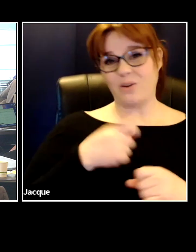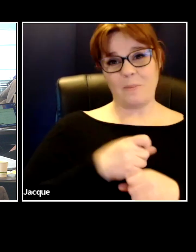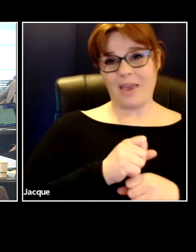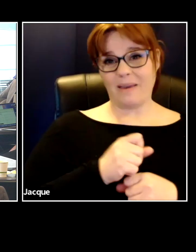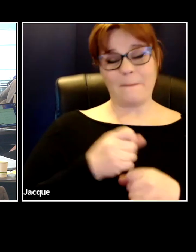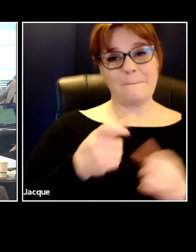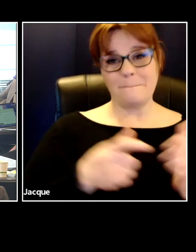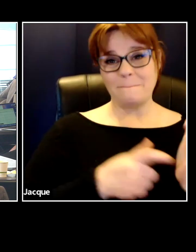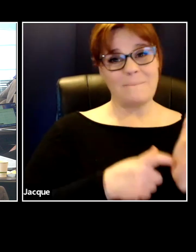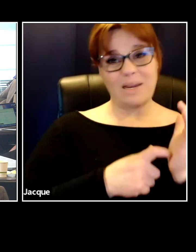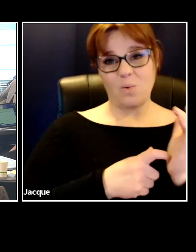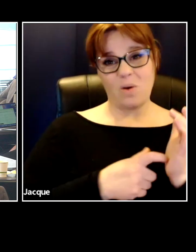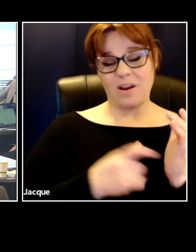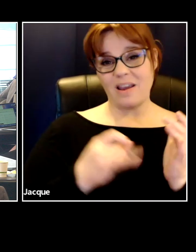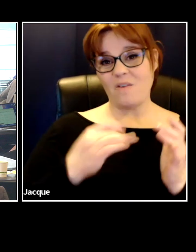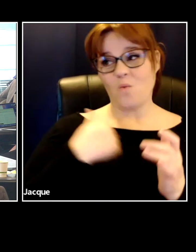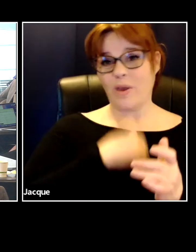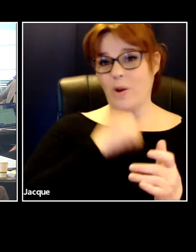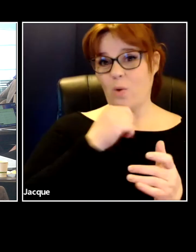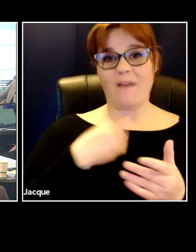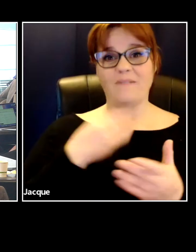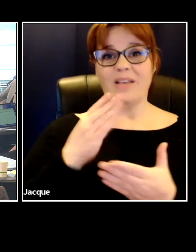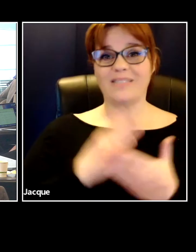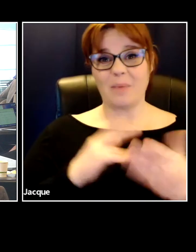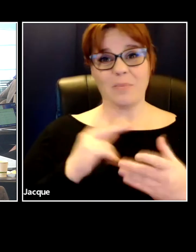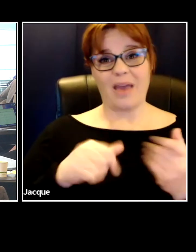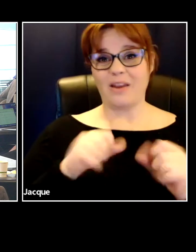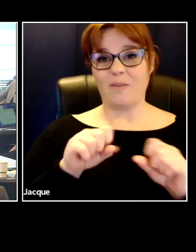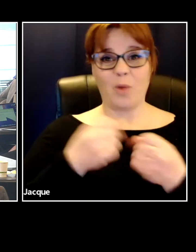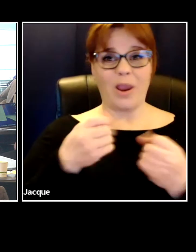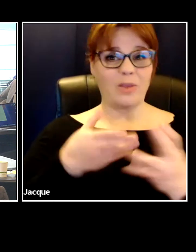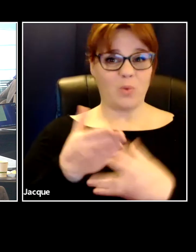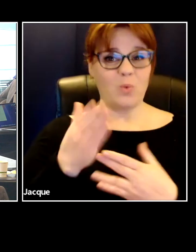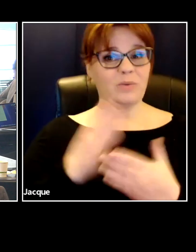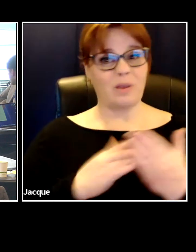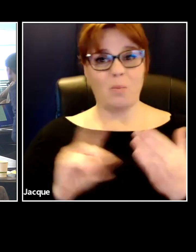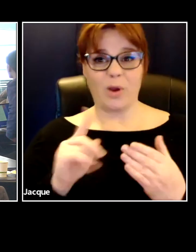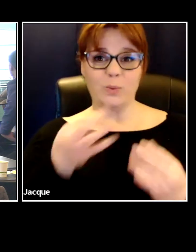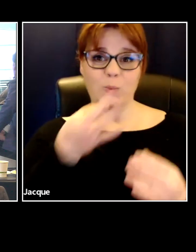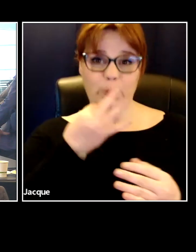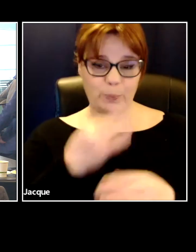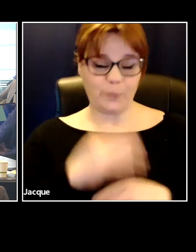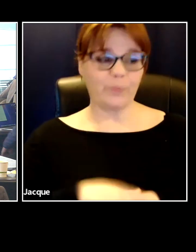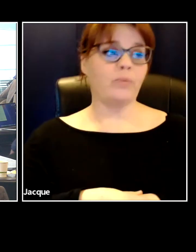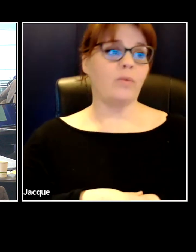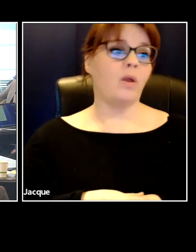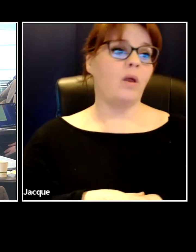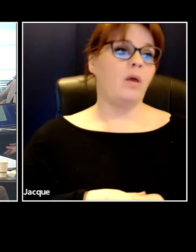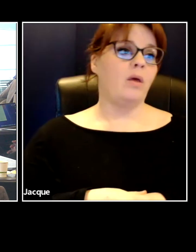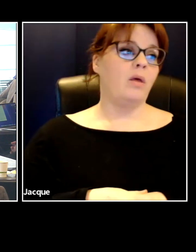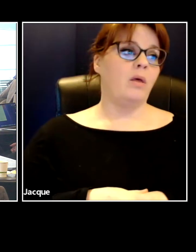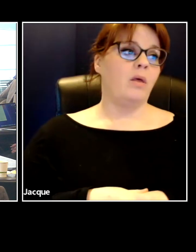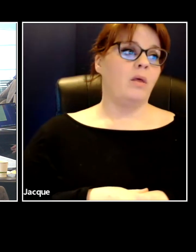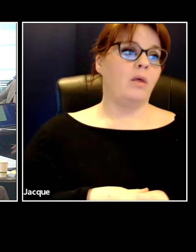we don't have a diplomatic breakthrough somewhere soon. Um because you know when we're up there